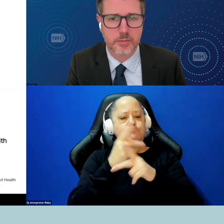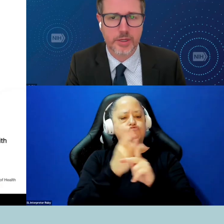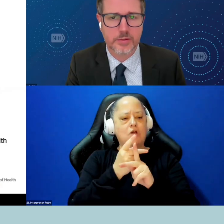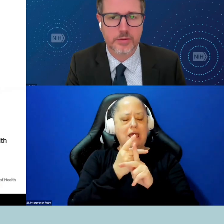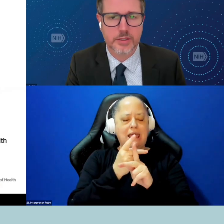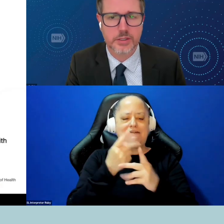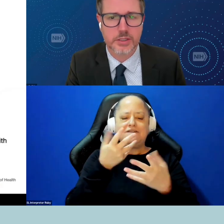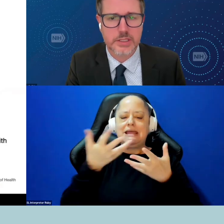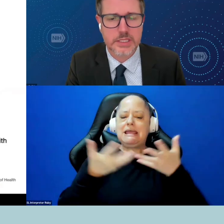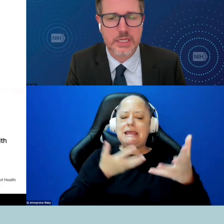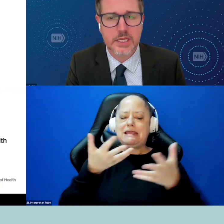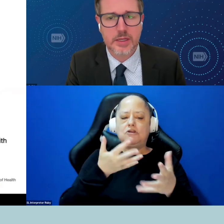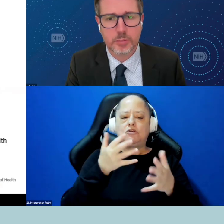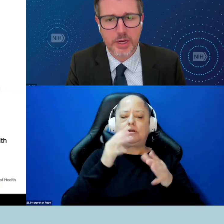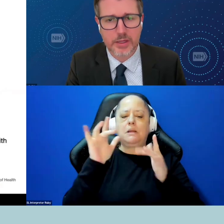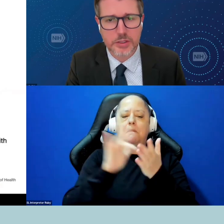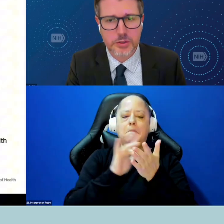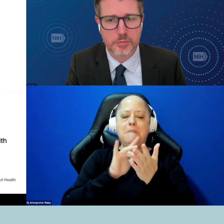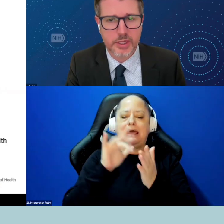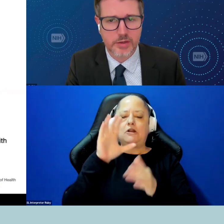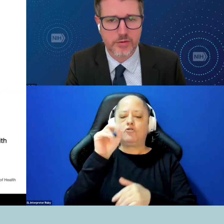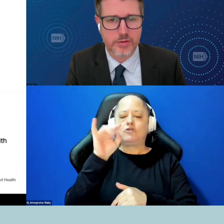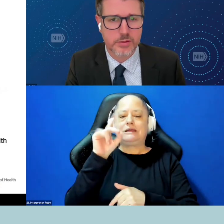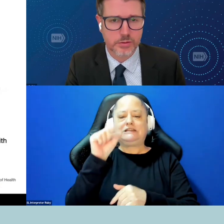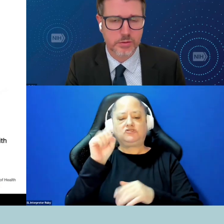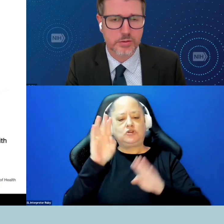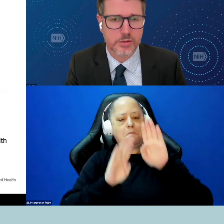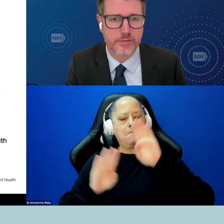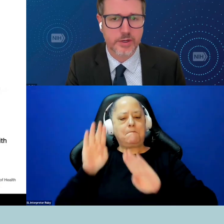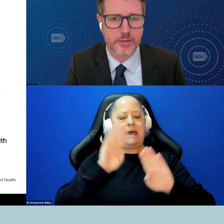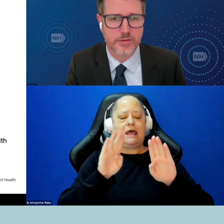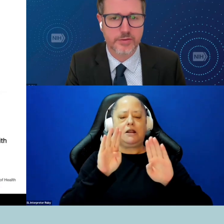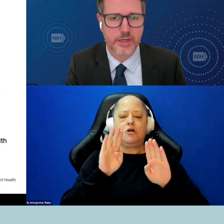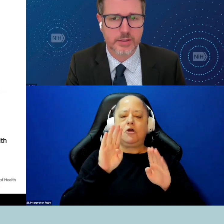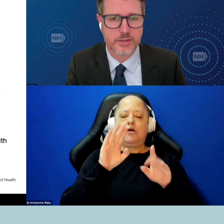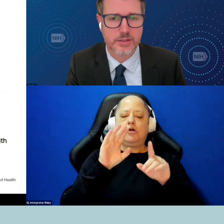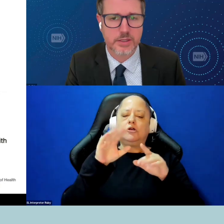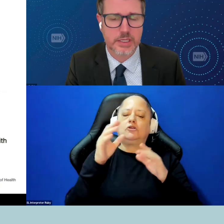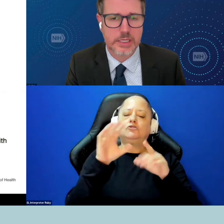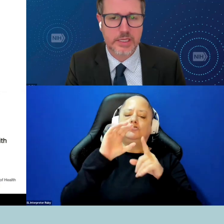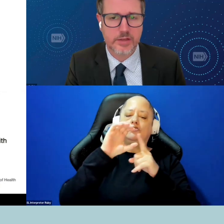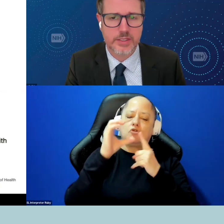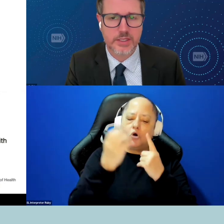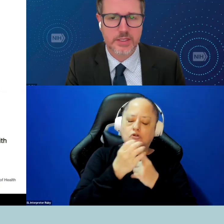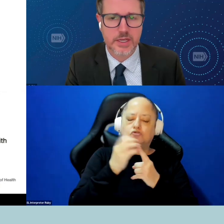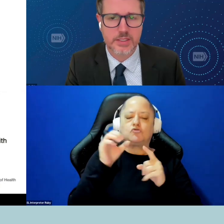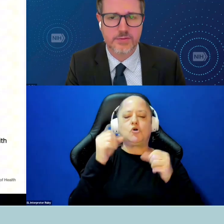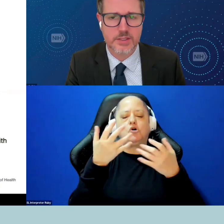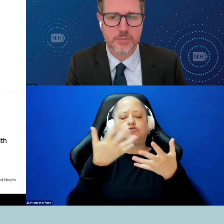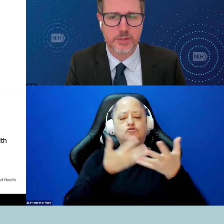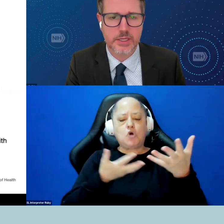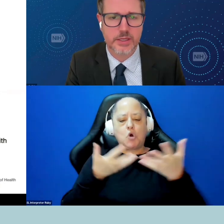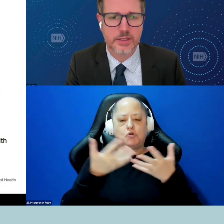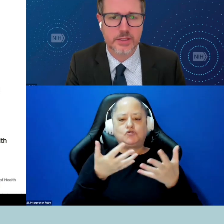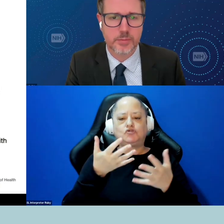among medical conditions and biological, behavioral, social, culture, and environmental factors. Advancing the science of disability health